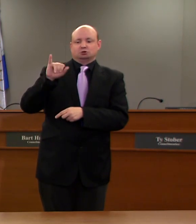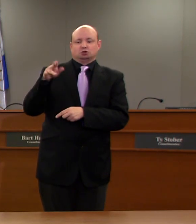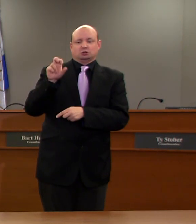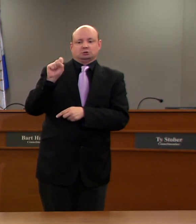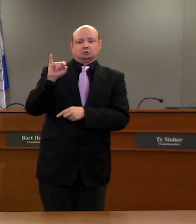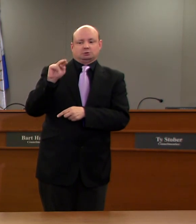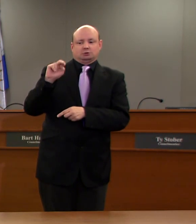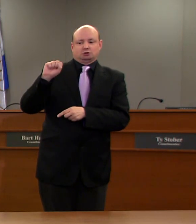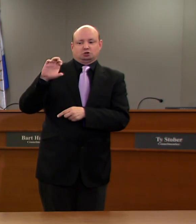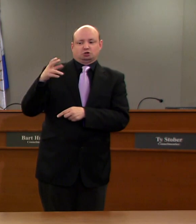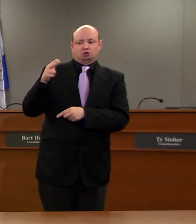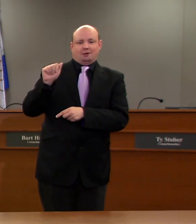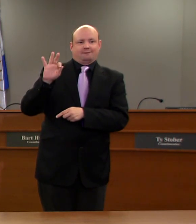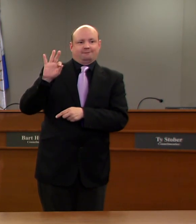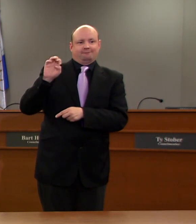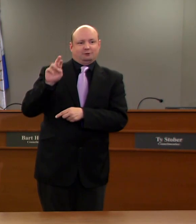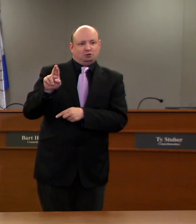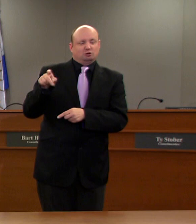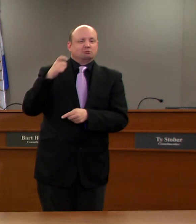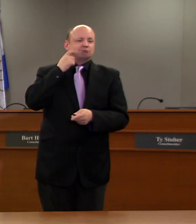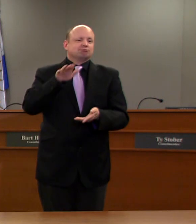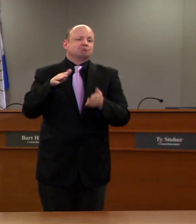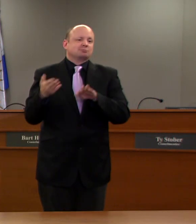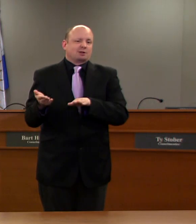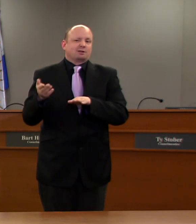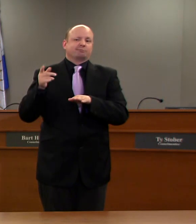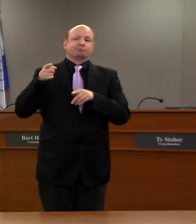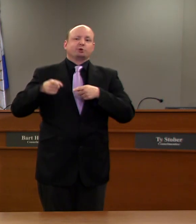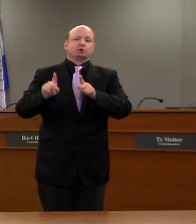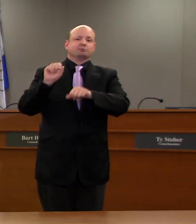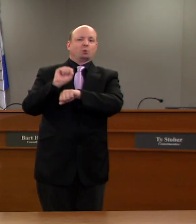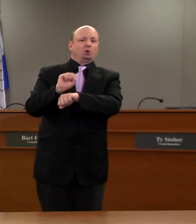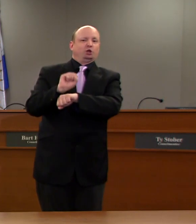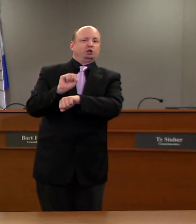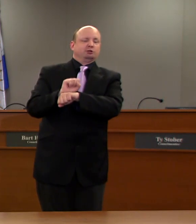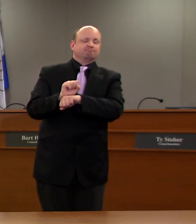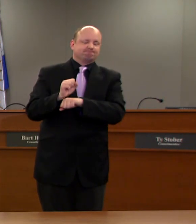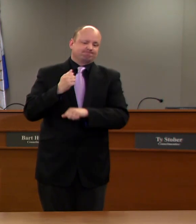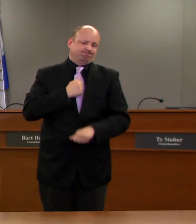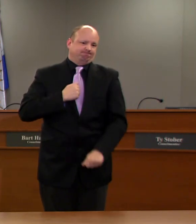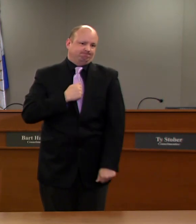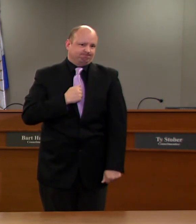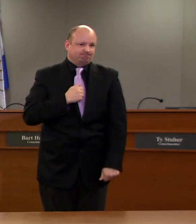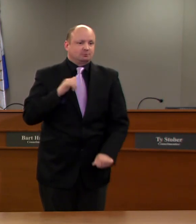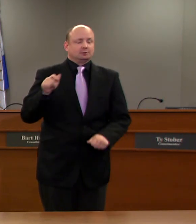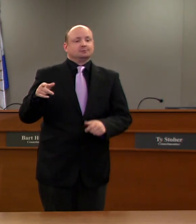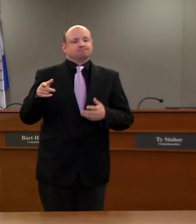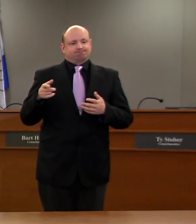We're very thankful for the critical work of our law enforcement keeping our communities safe and our